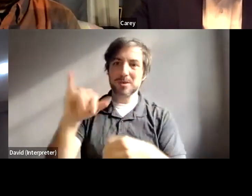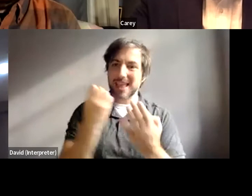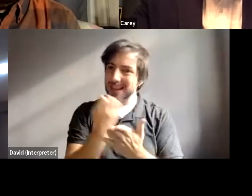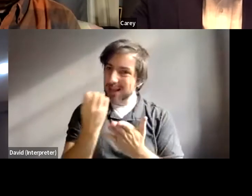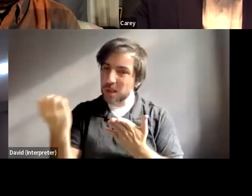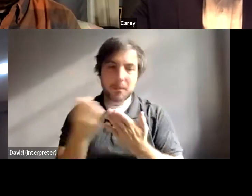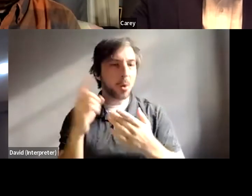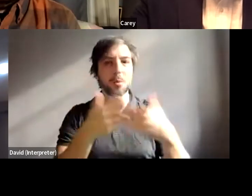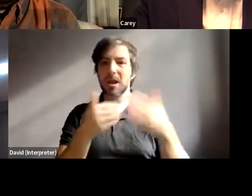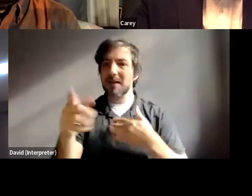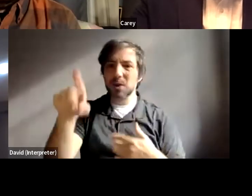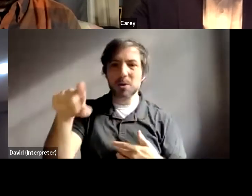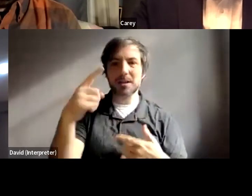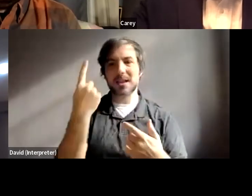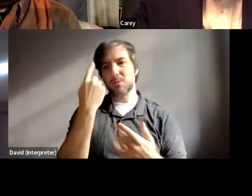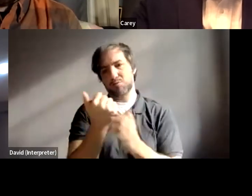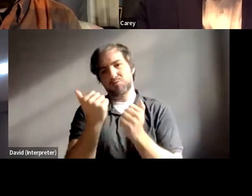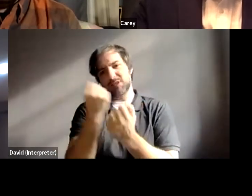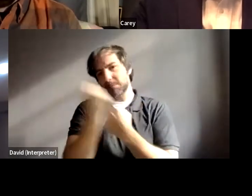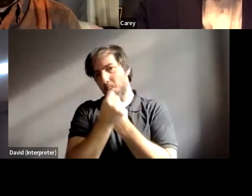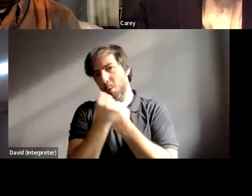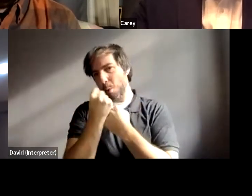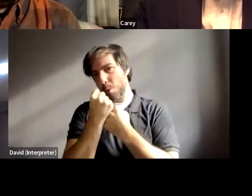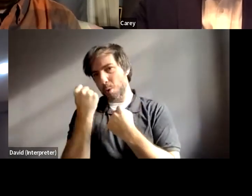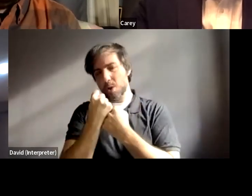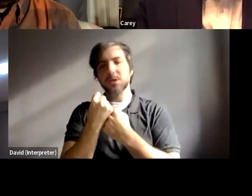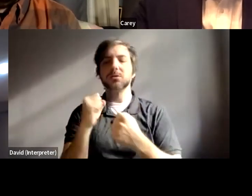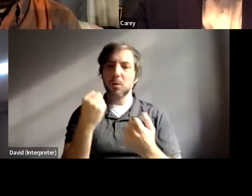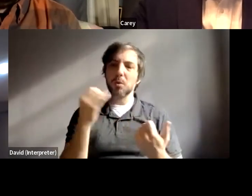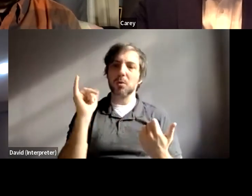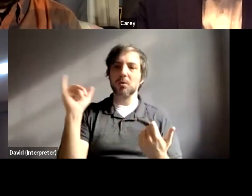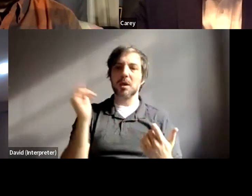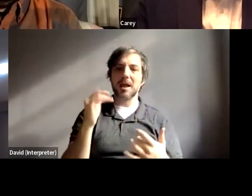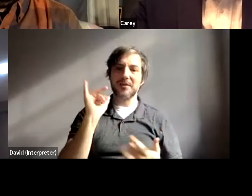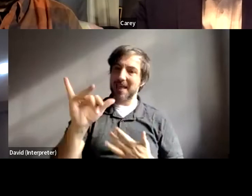with a bit of support. That's where the name integrative fitness